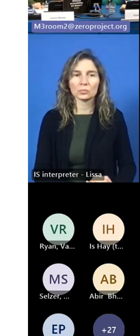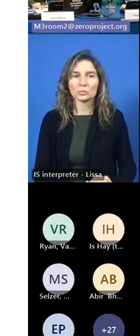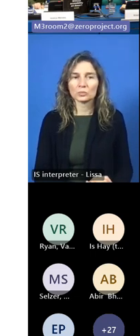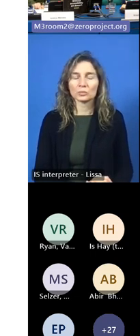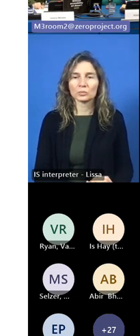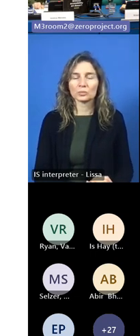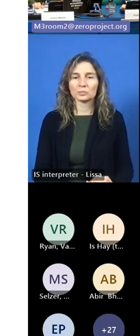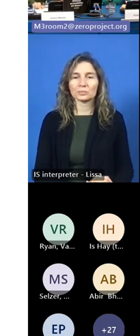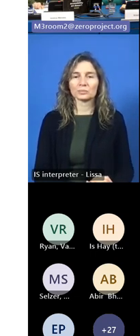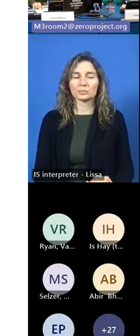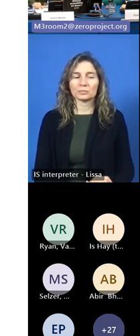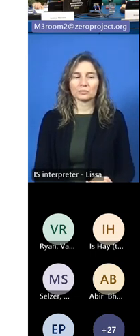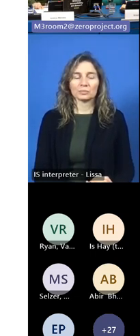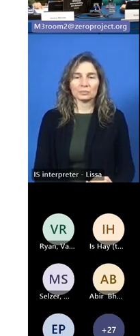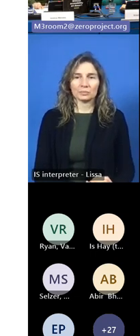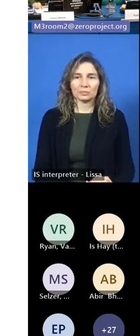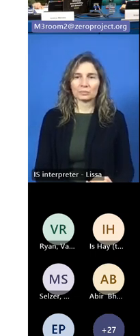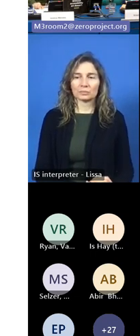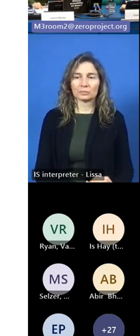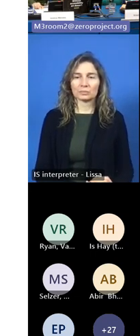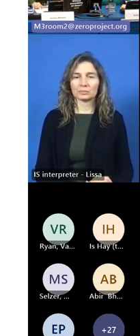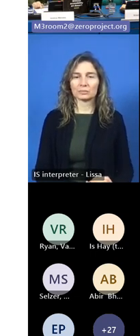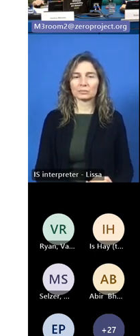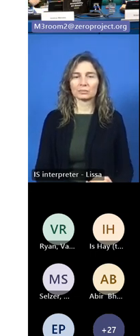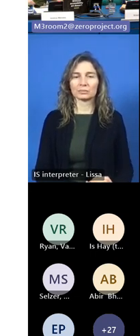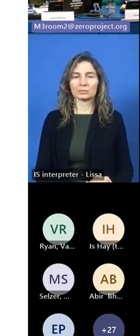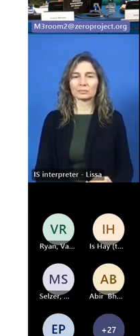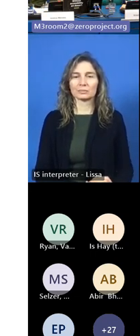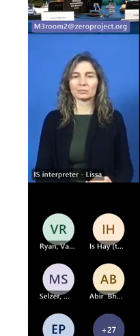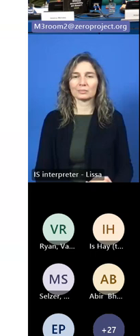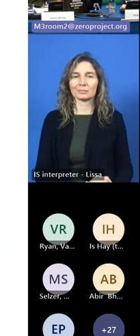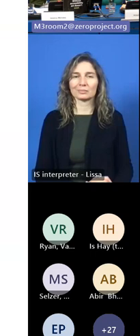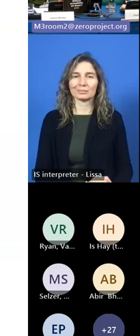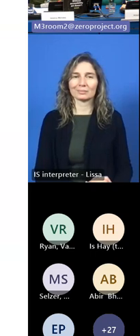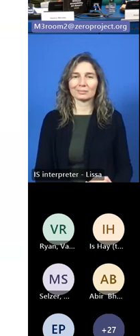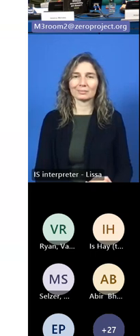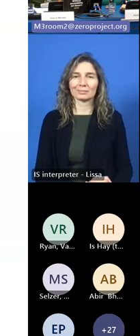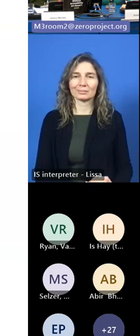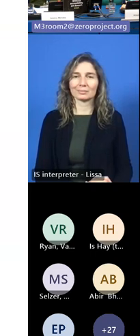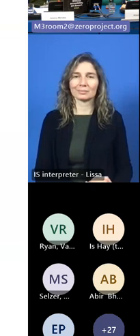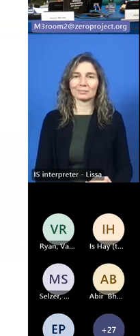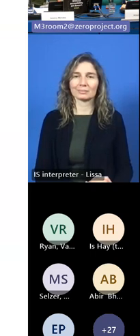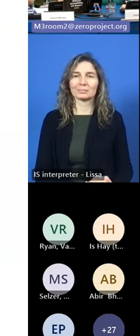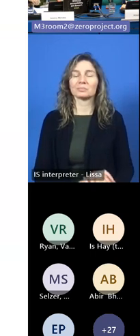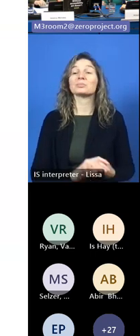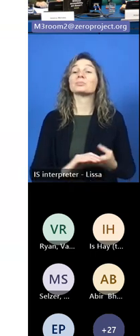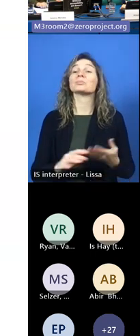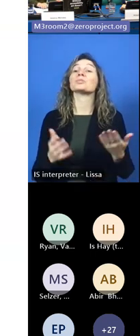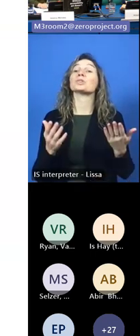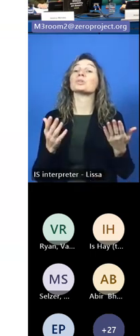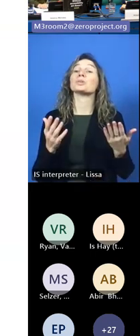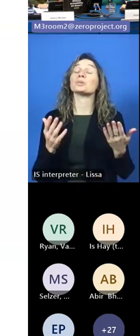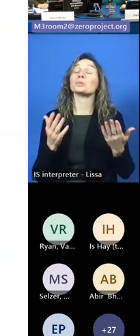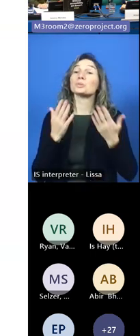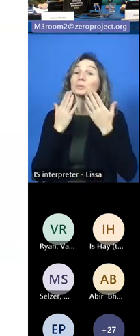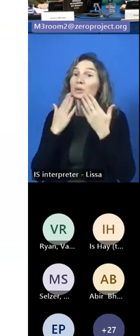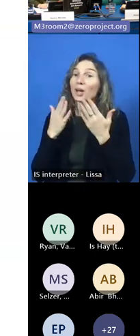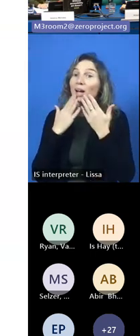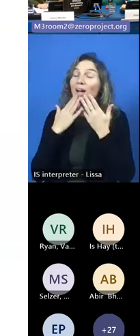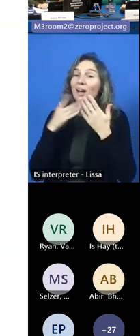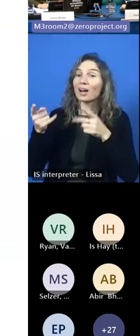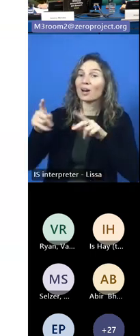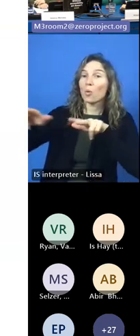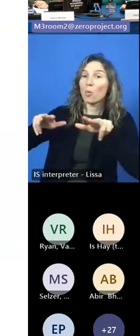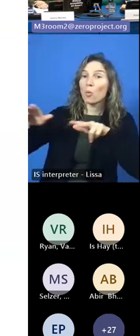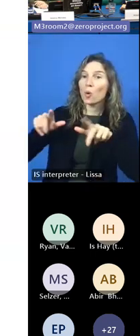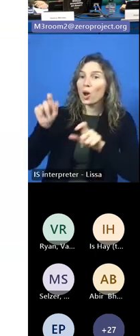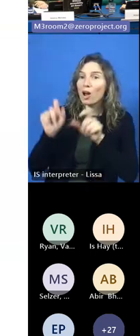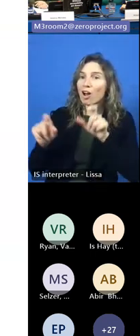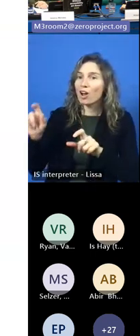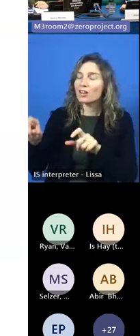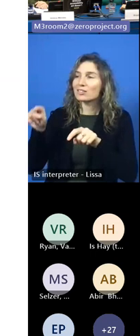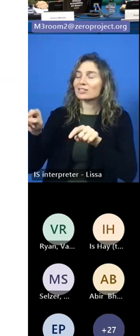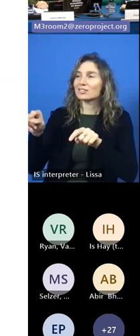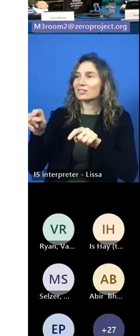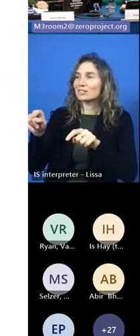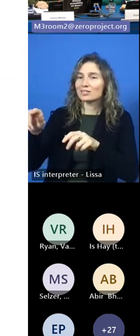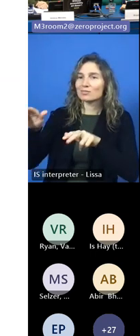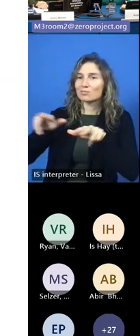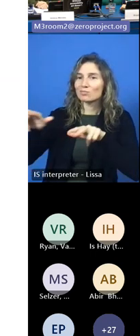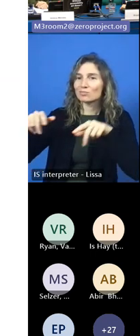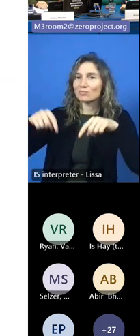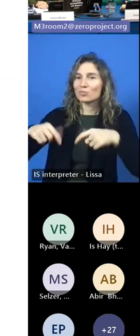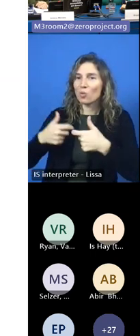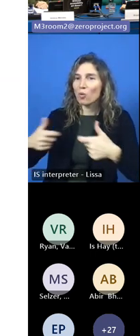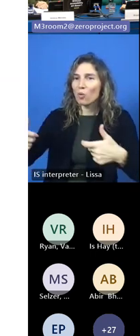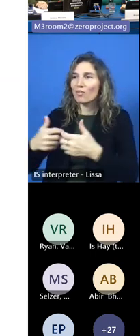I would like right now to thank all of the organisers and the invitation to be here